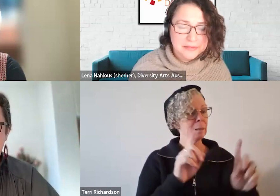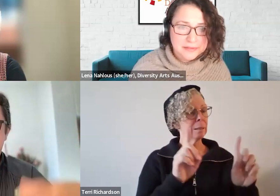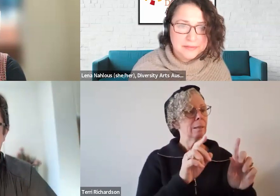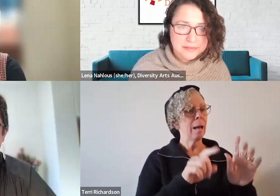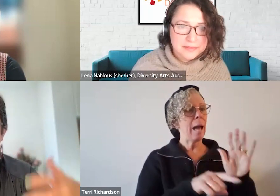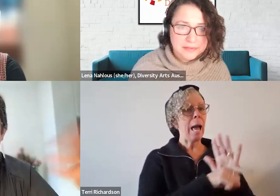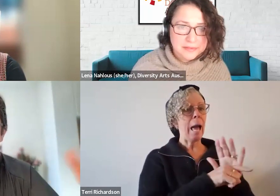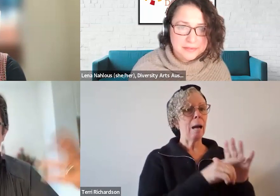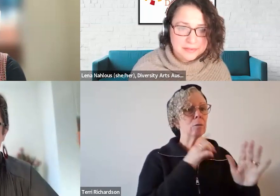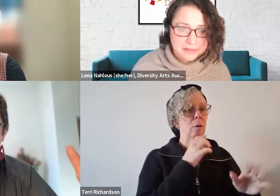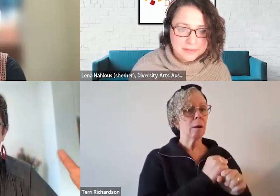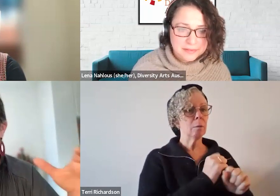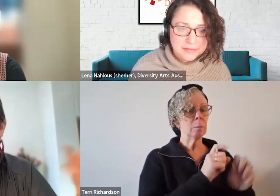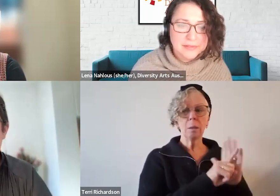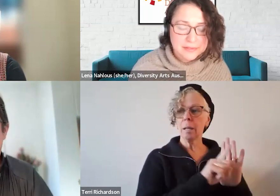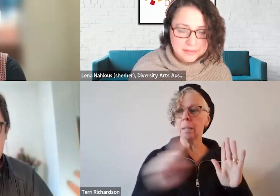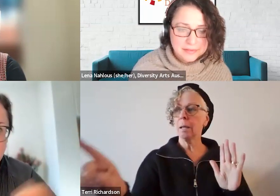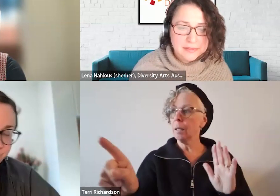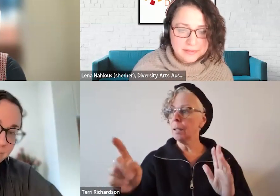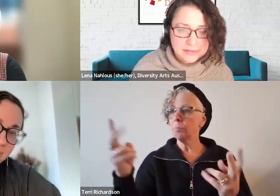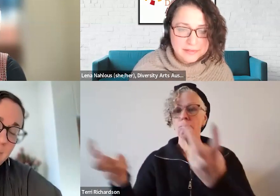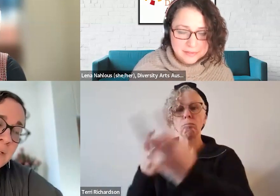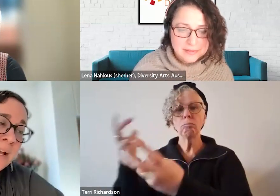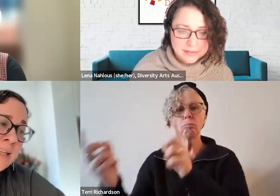their thoughts and input in a different way.